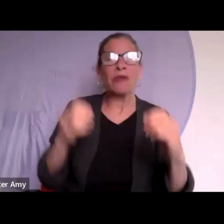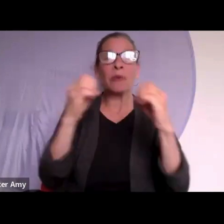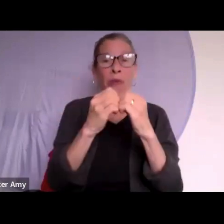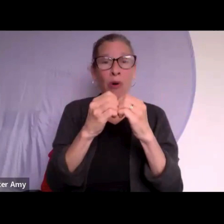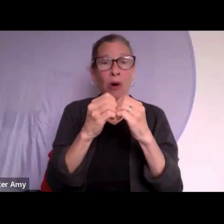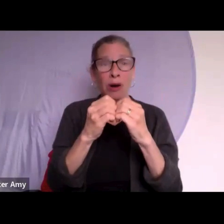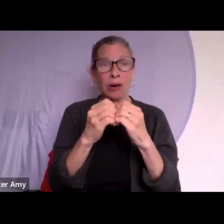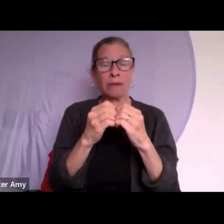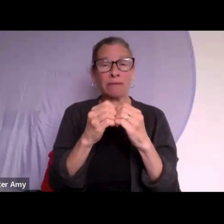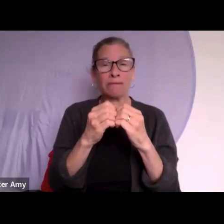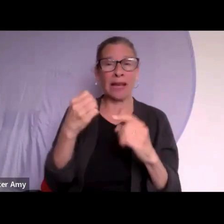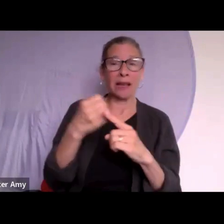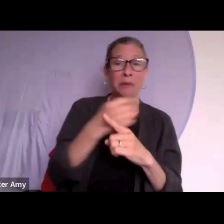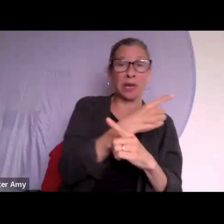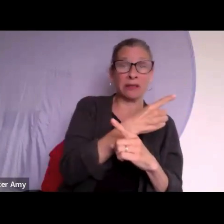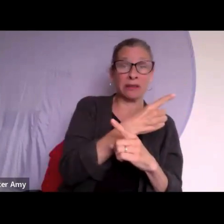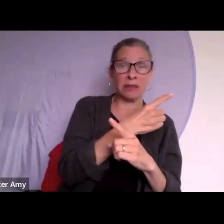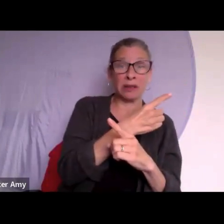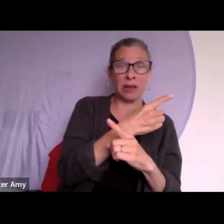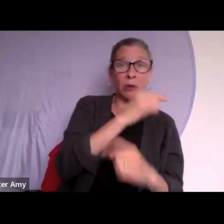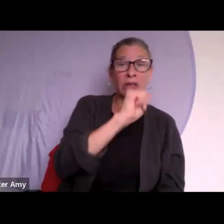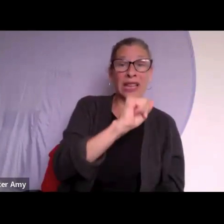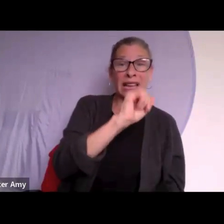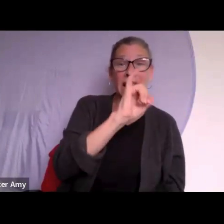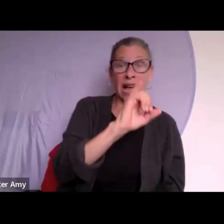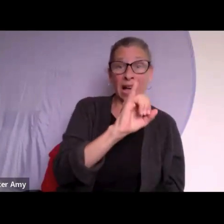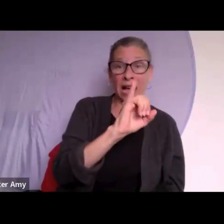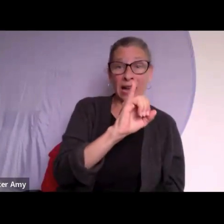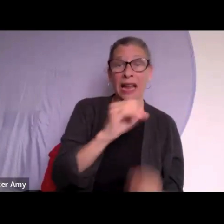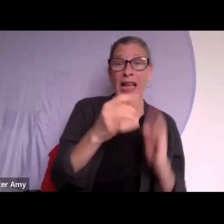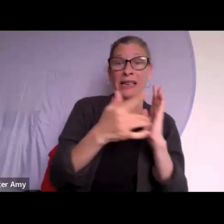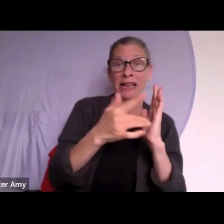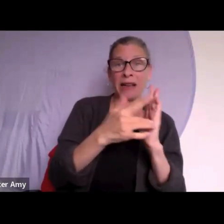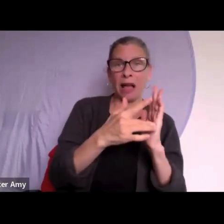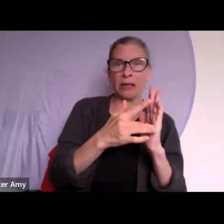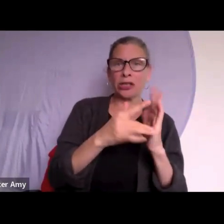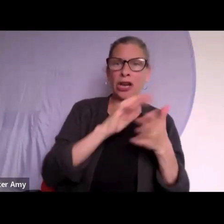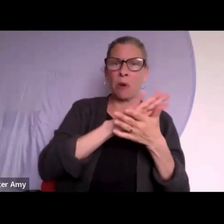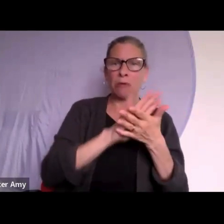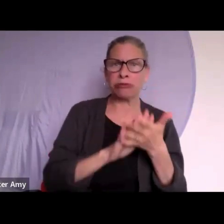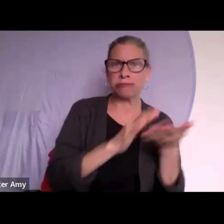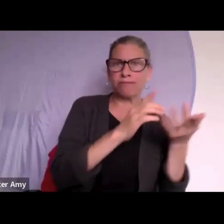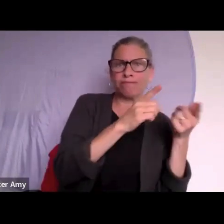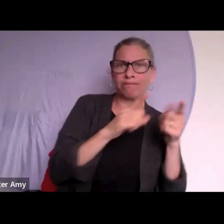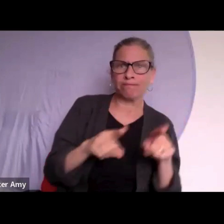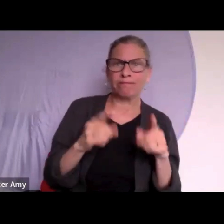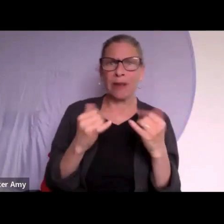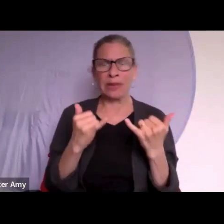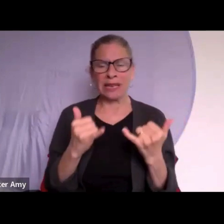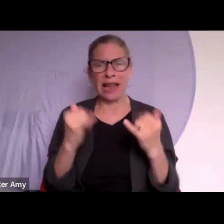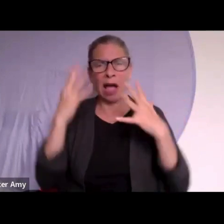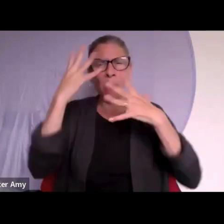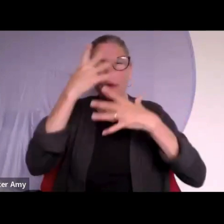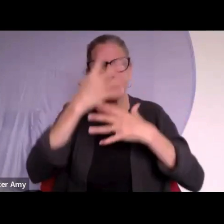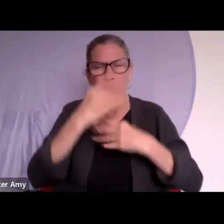note the with AI technology, there's so much going on and, and there are beautiful things that are happening that are